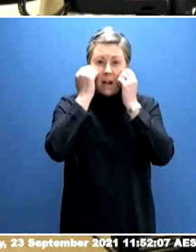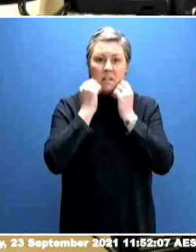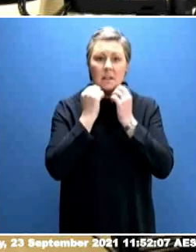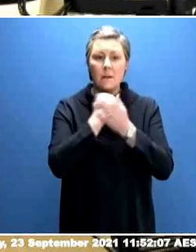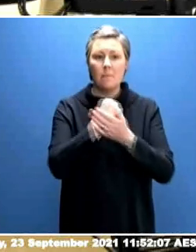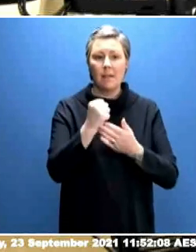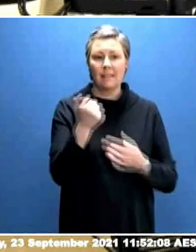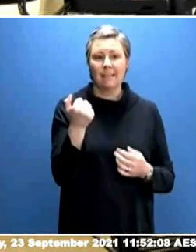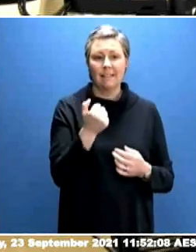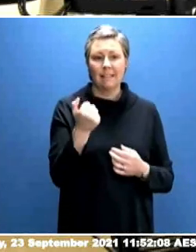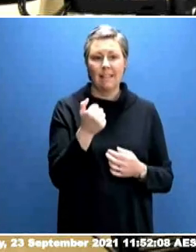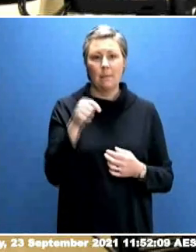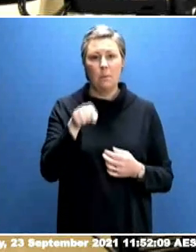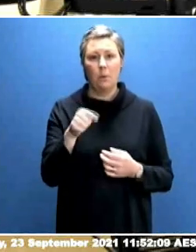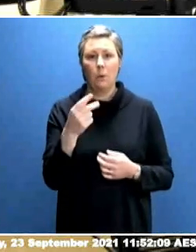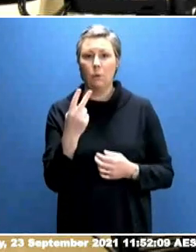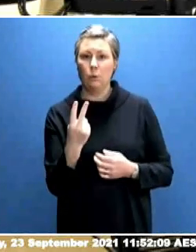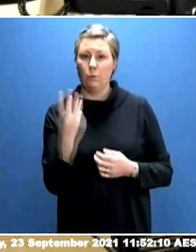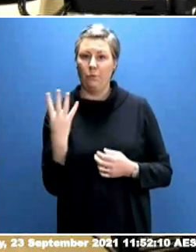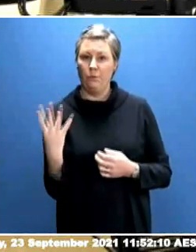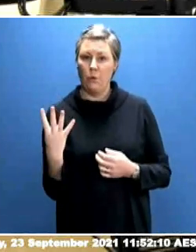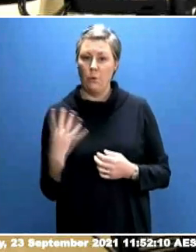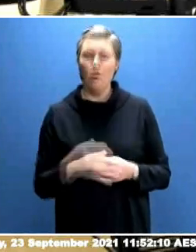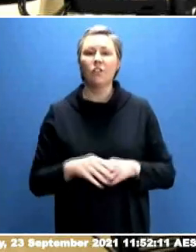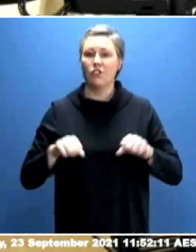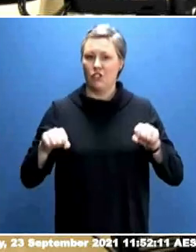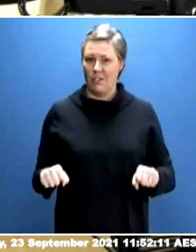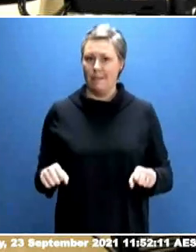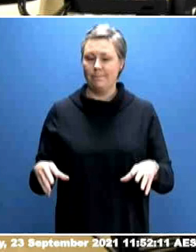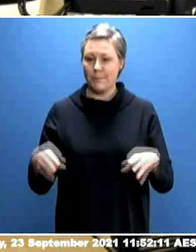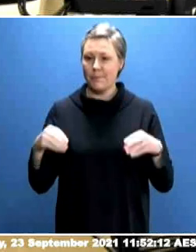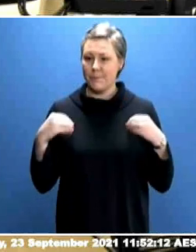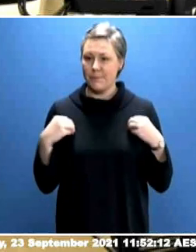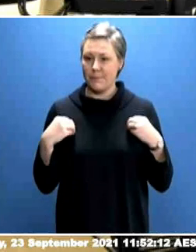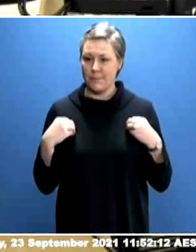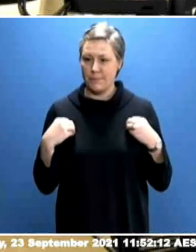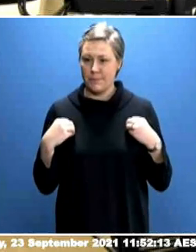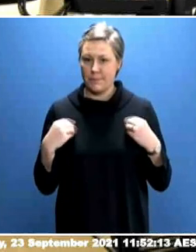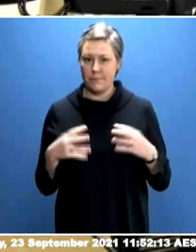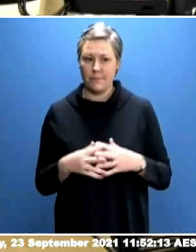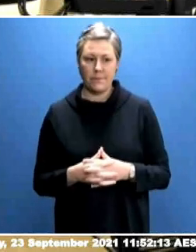Yes. Mr Espie's statement can be admitted into evidence and marked Exhibit 16.24.